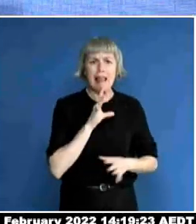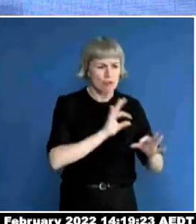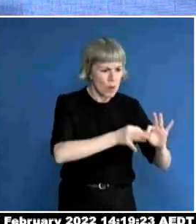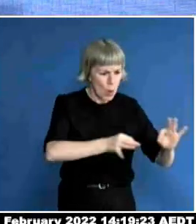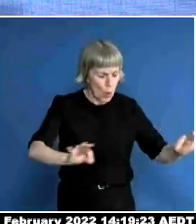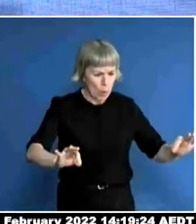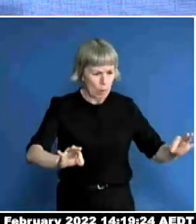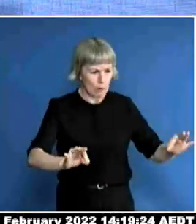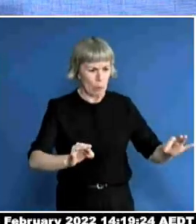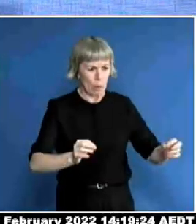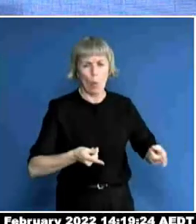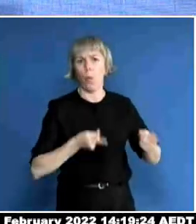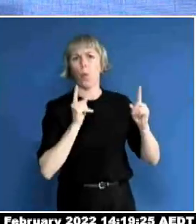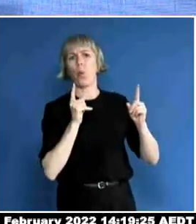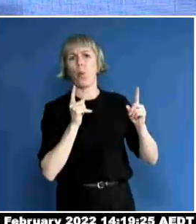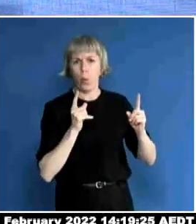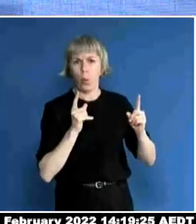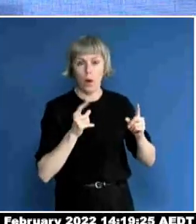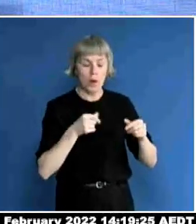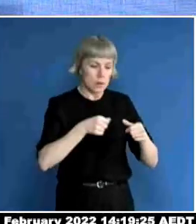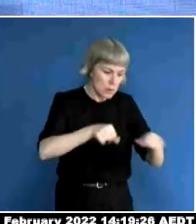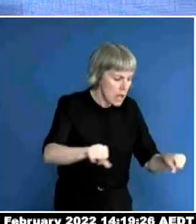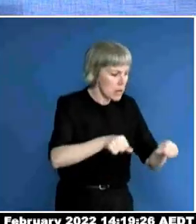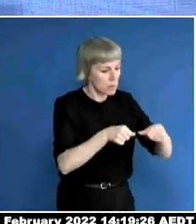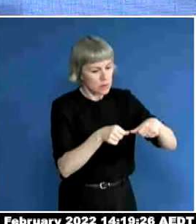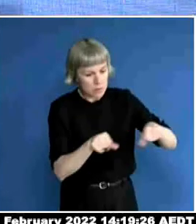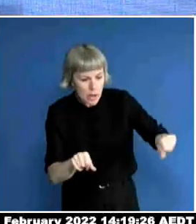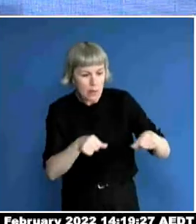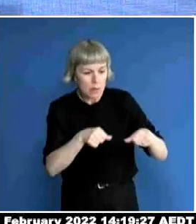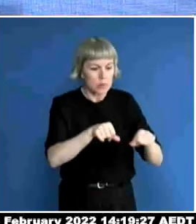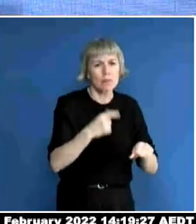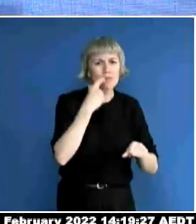safe, they weren't running across tables and they weren't getting wet.